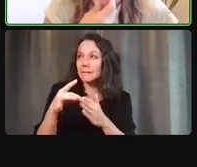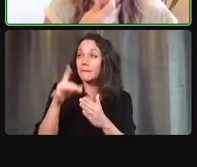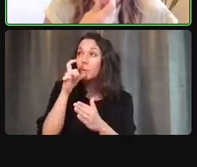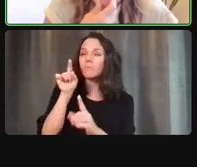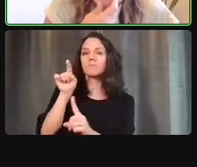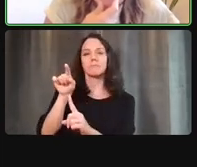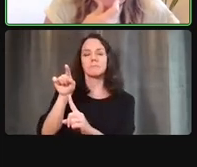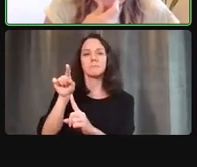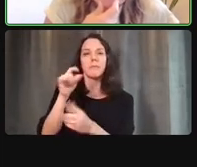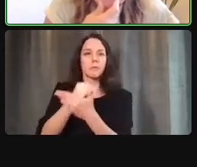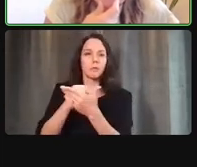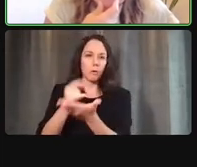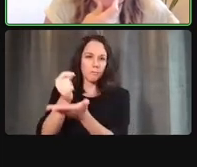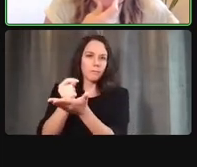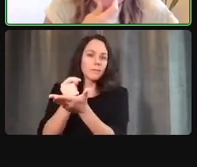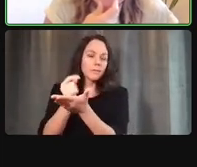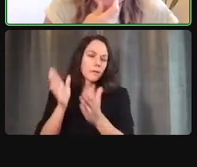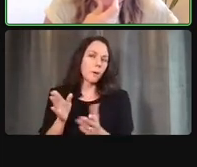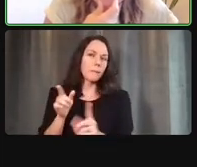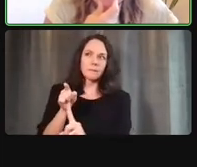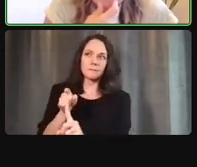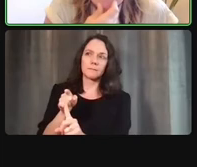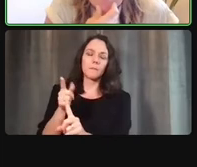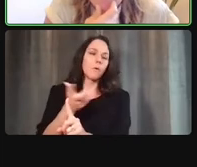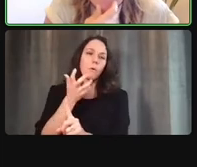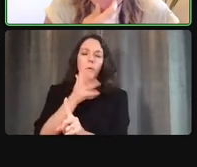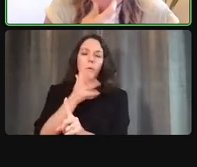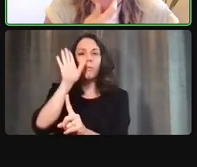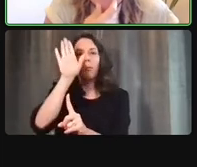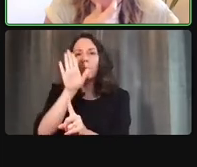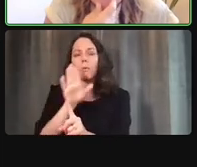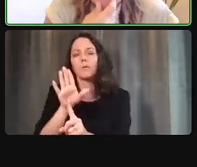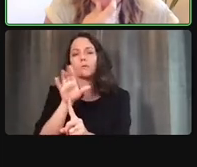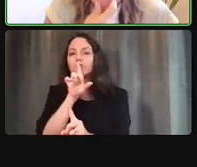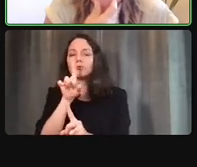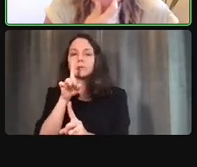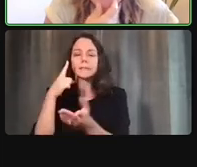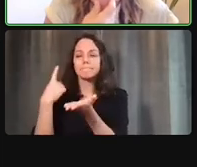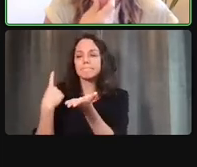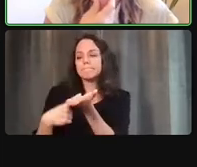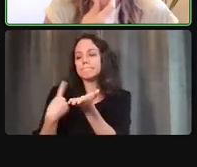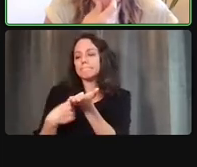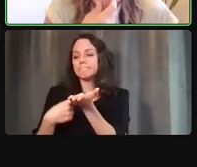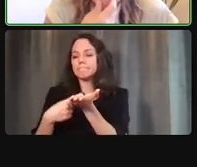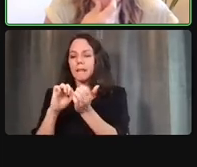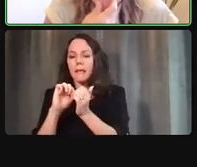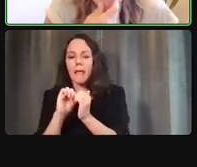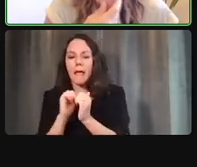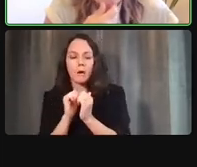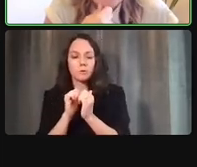who were really wonderful and talking through ways to really tackle some heavy